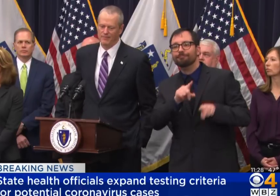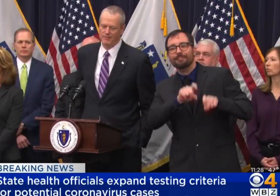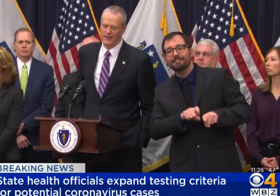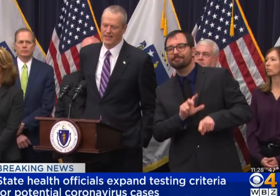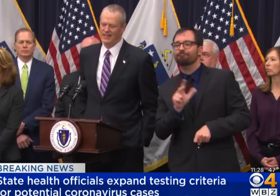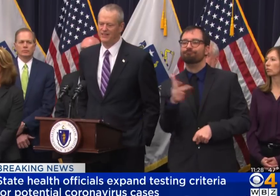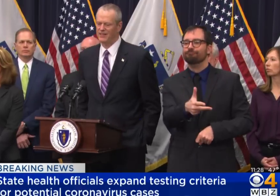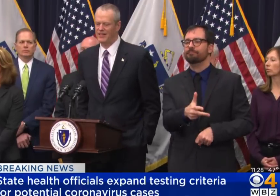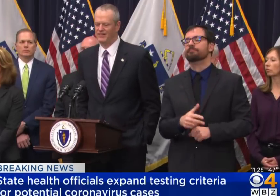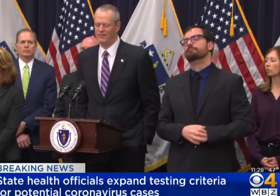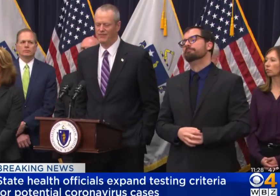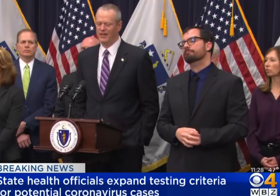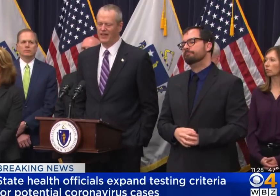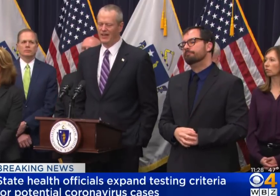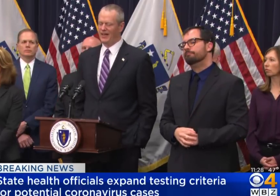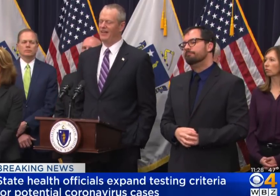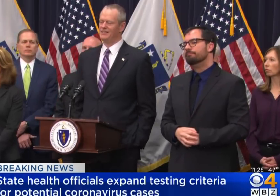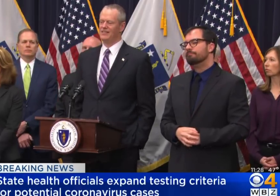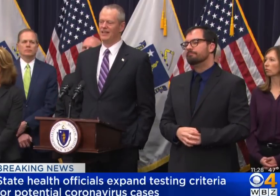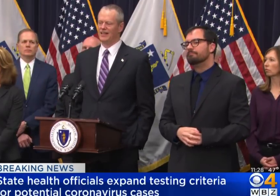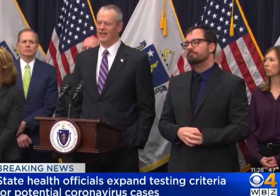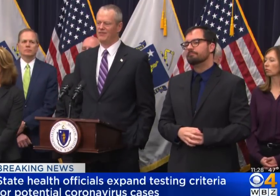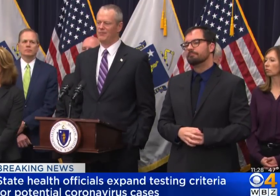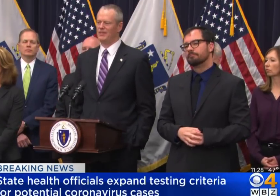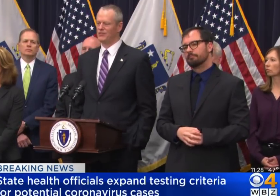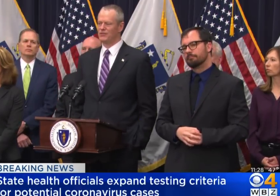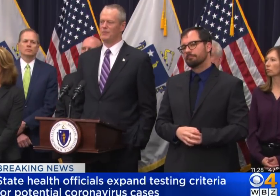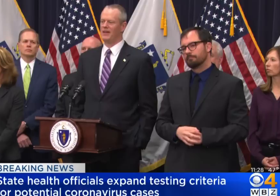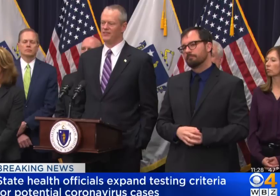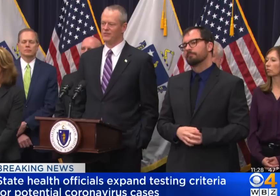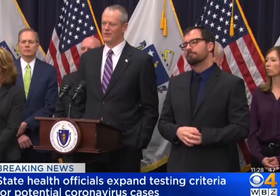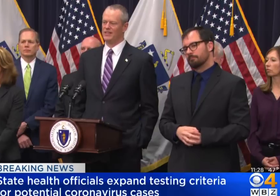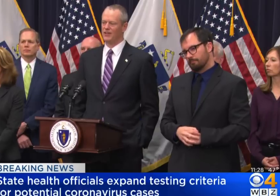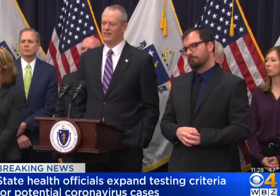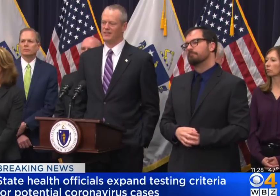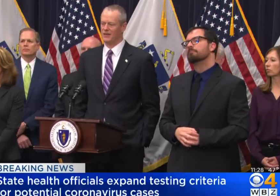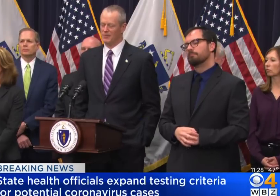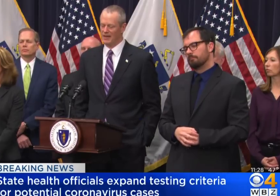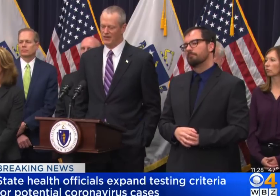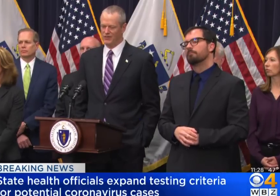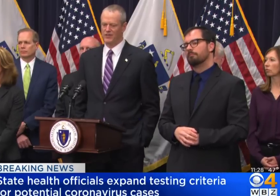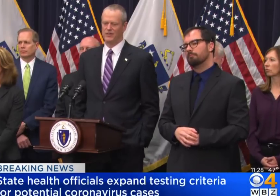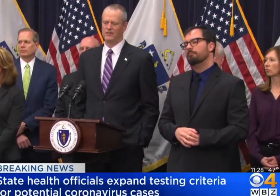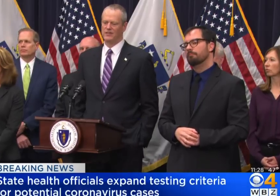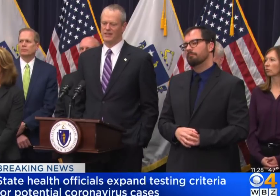IS NOT THE ACTUAL EXECUTION OF THE FOLLOW THROUGH ON THE TEST.